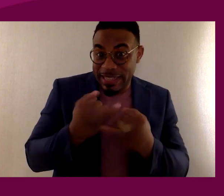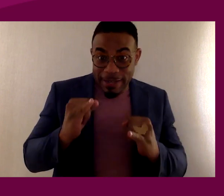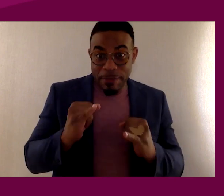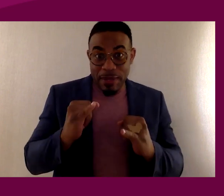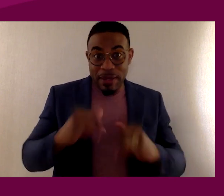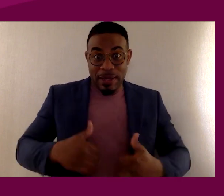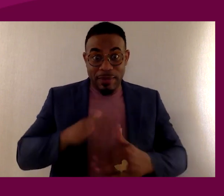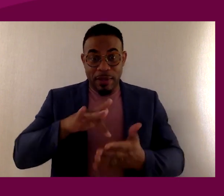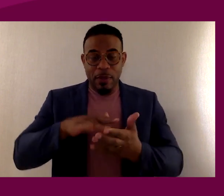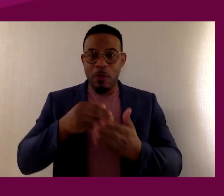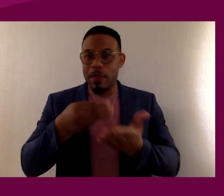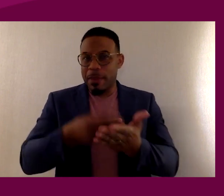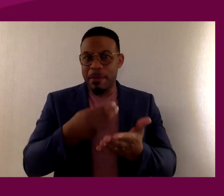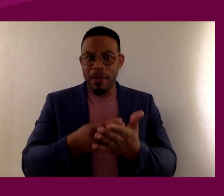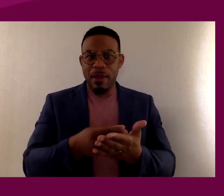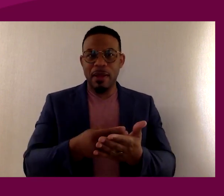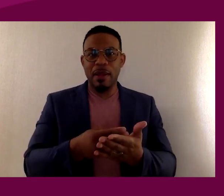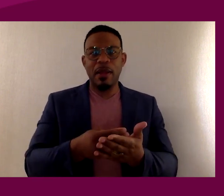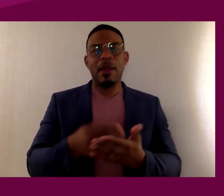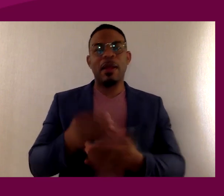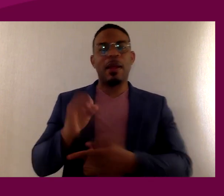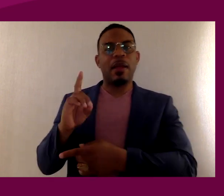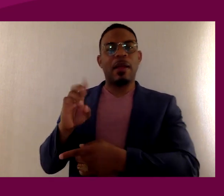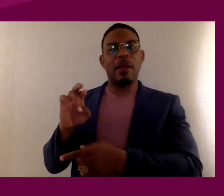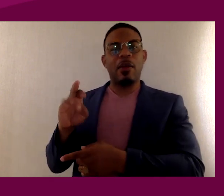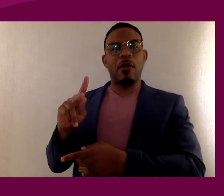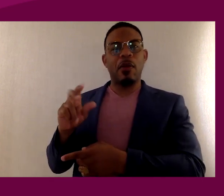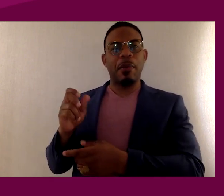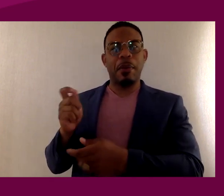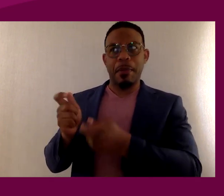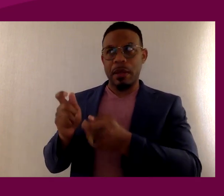they were trying to set up 10 independent living centers with money that Ed Roberts